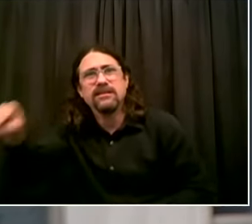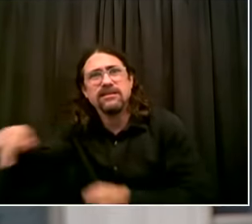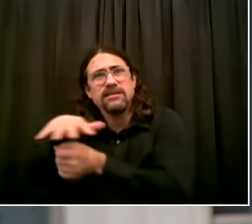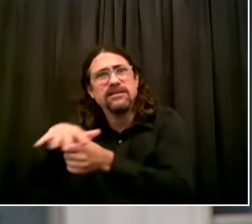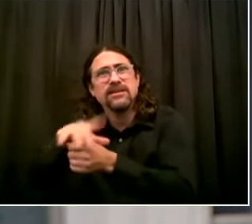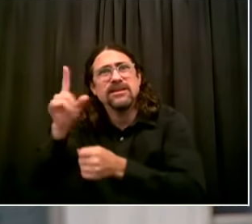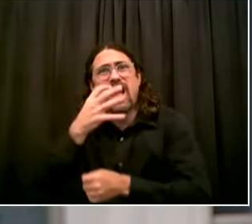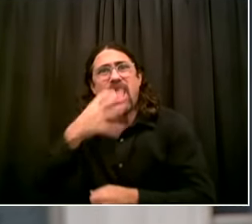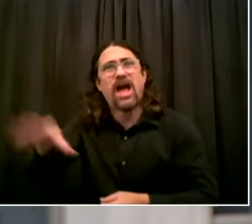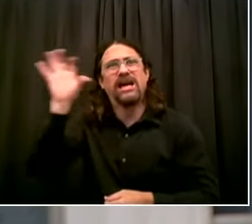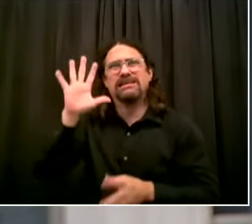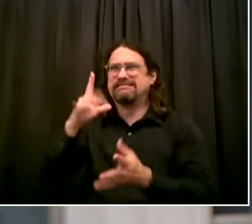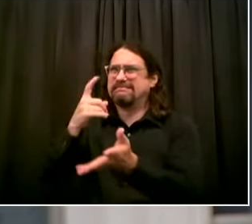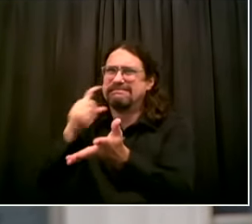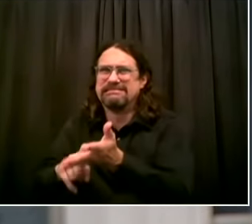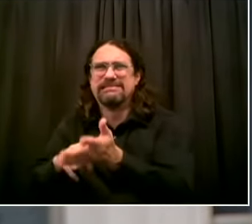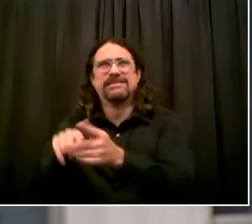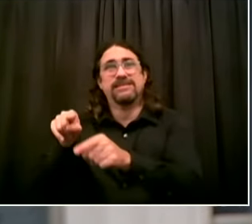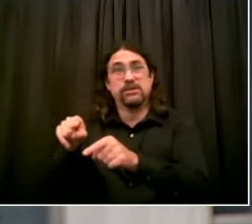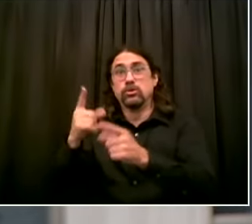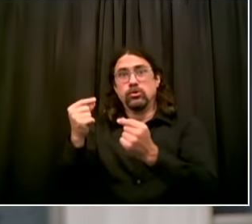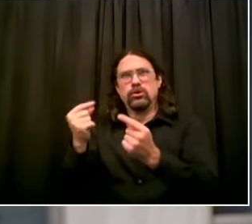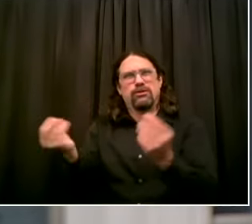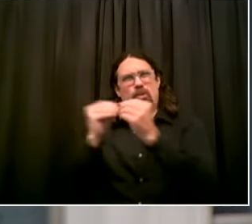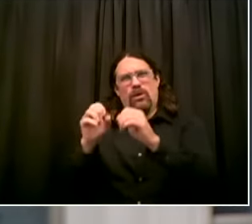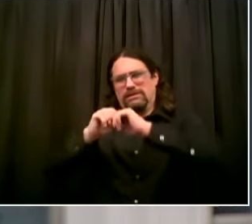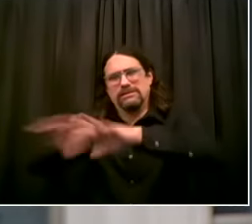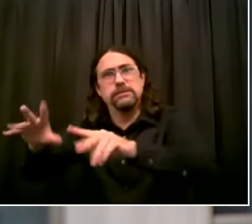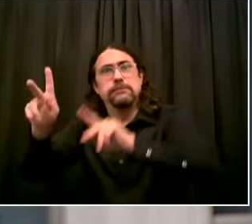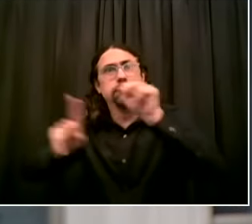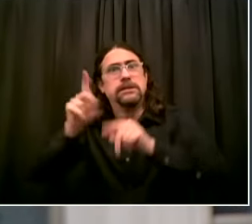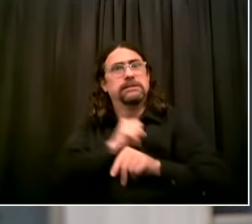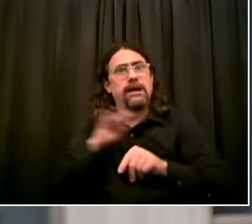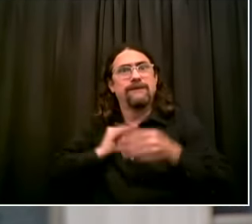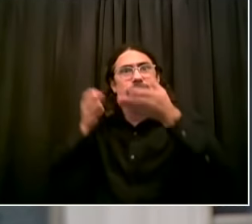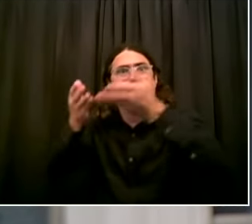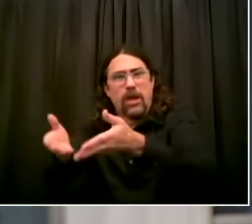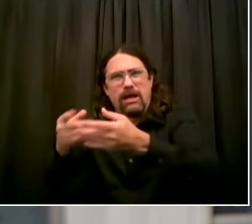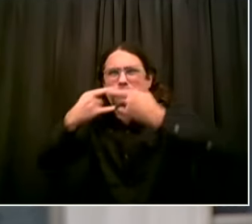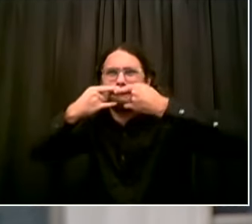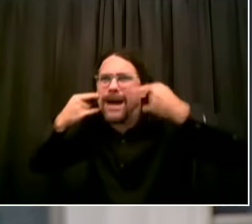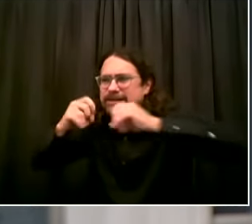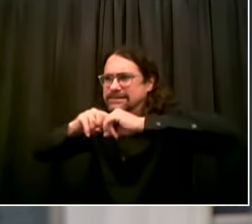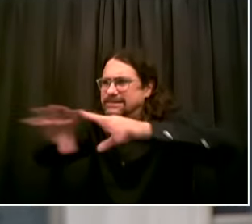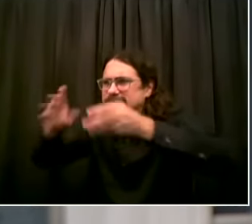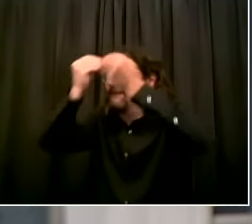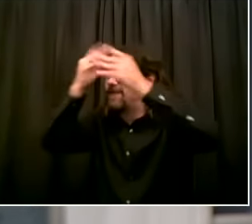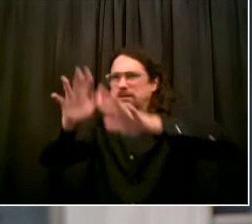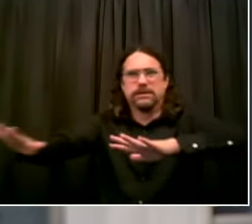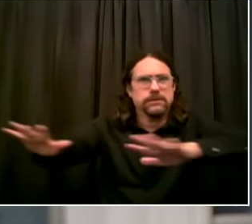SERIOUS AND WE HAVE TO HAVE ALL OPTIONS ON THE ABTL. E I AM GOING TO TURN TO DOCTOR